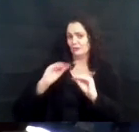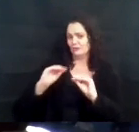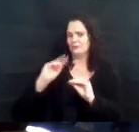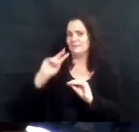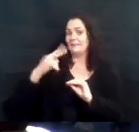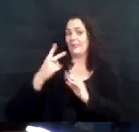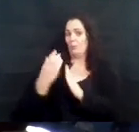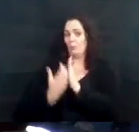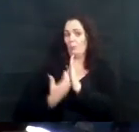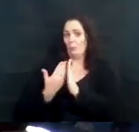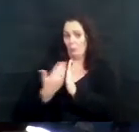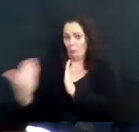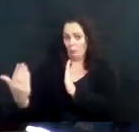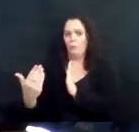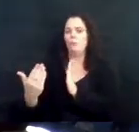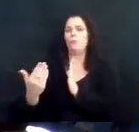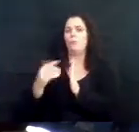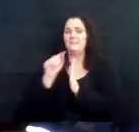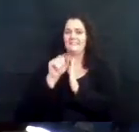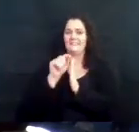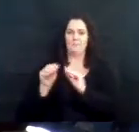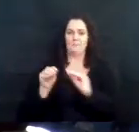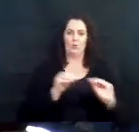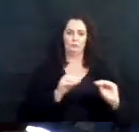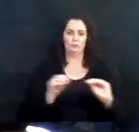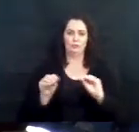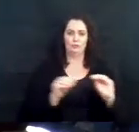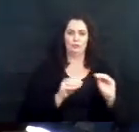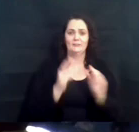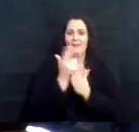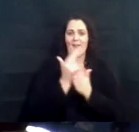taste of it, this is sometimes I really love these workshops because this is a